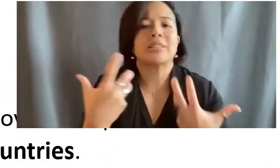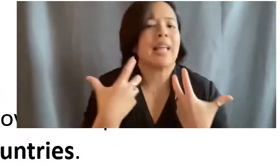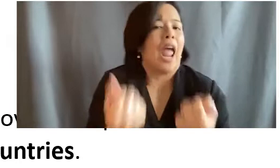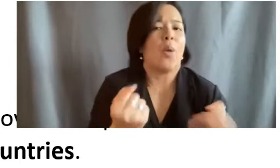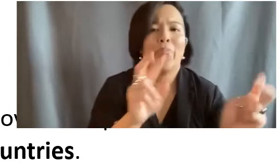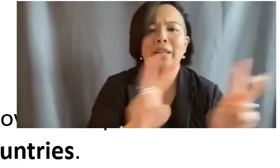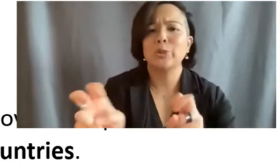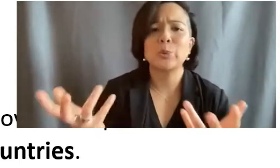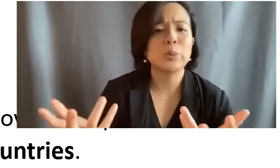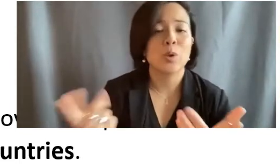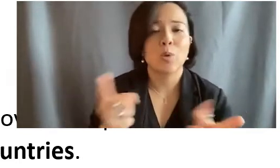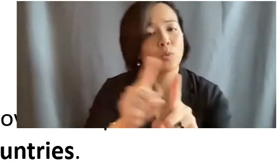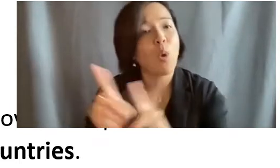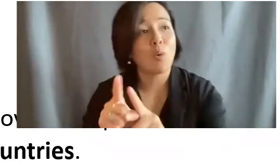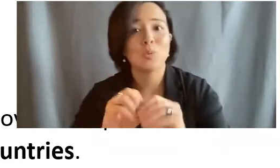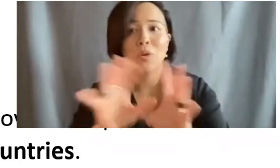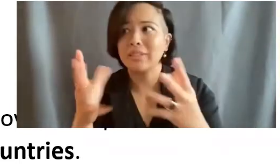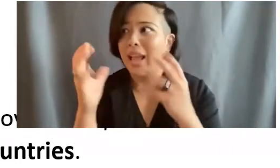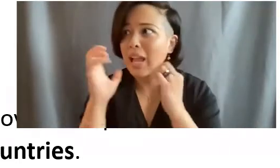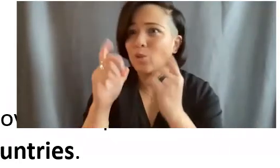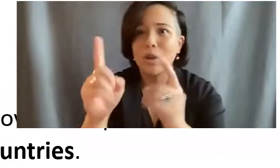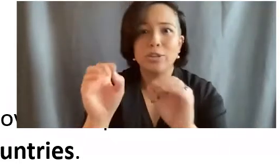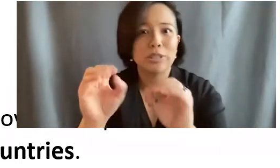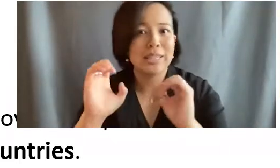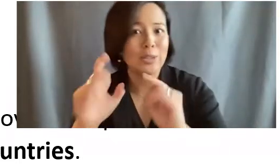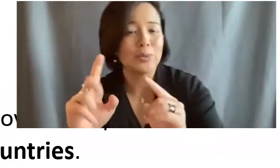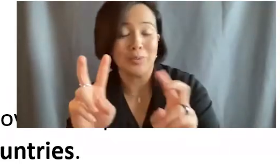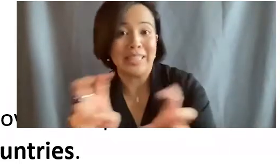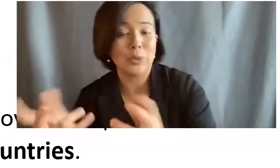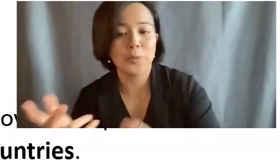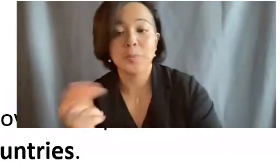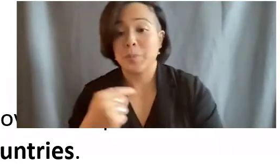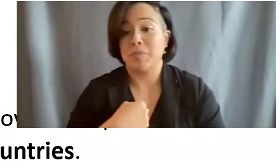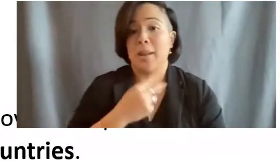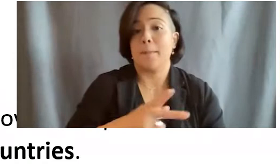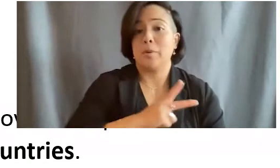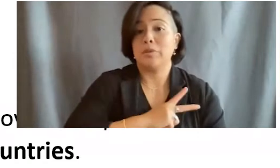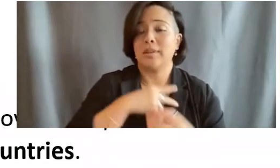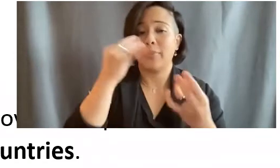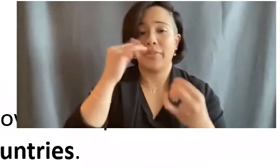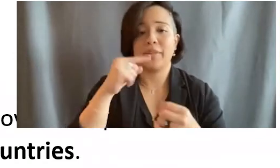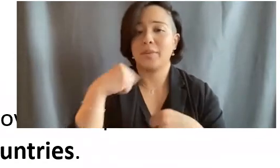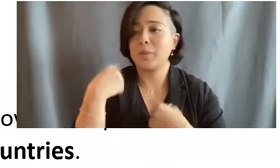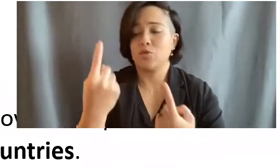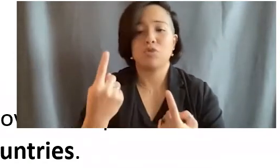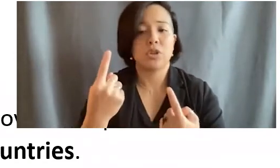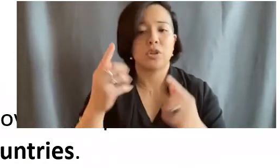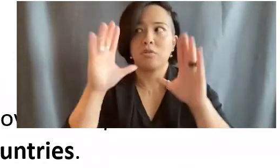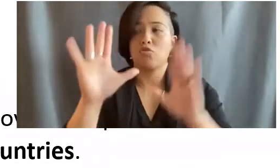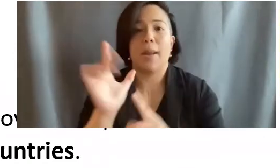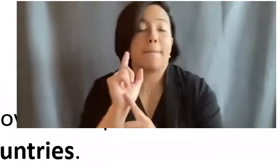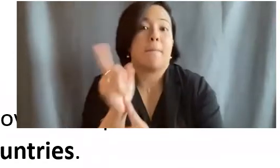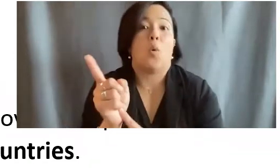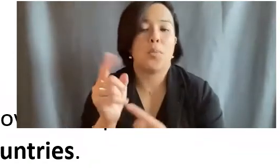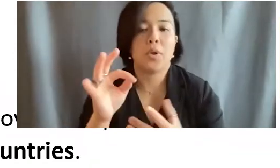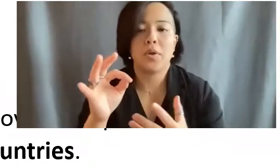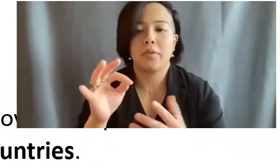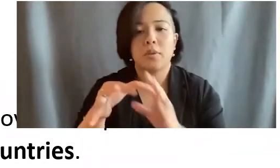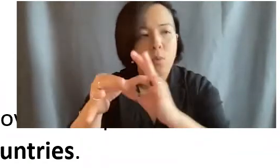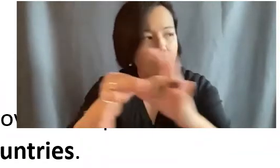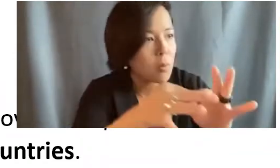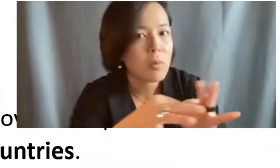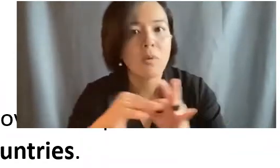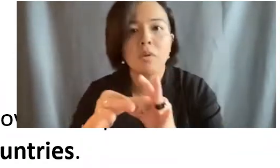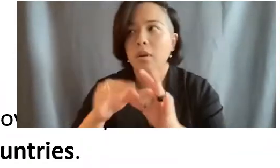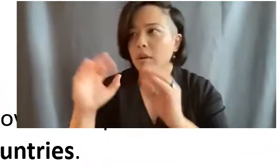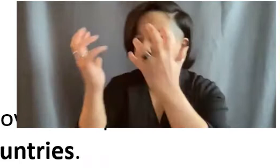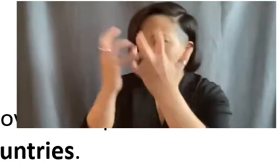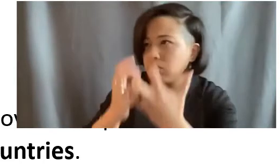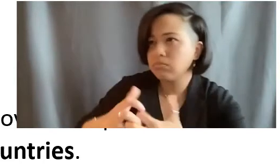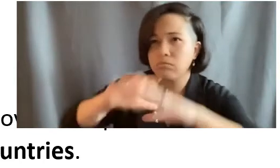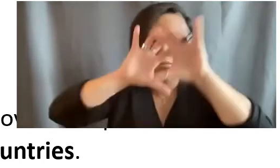moment of coordination and coherence, and I'd really like that to go forward.